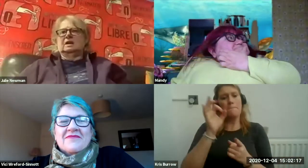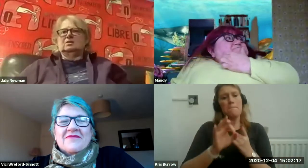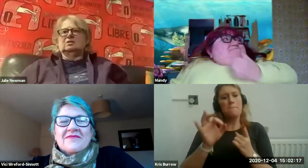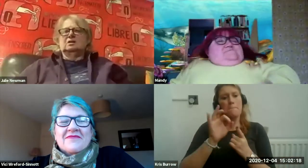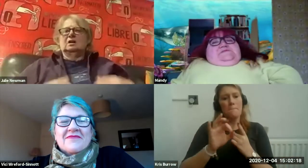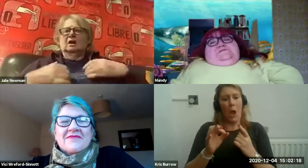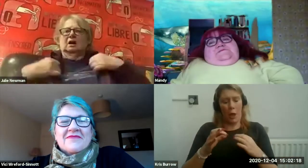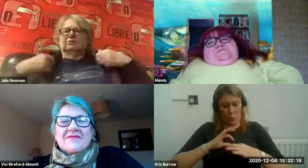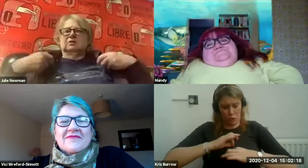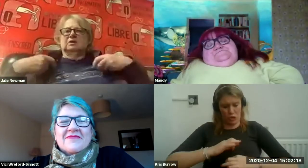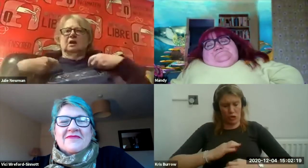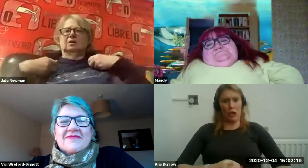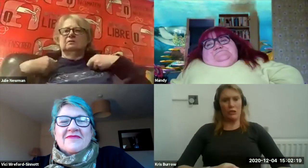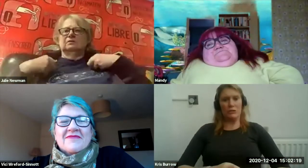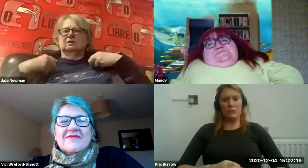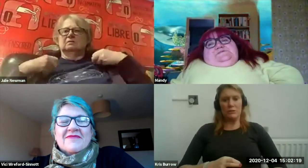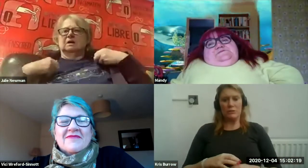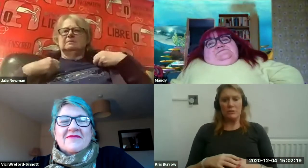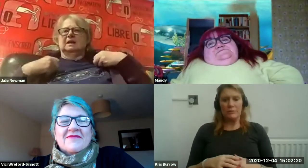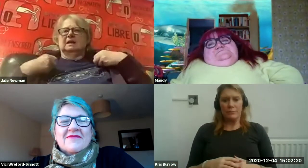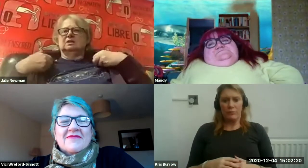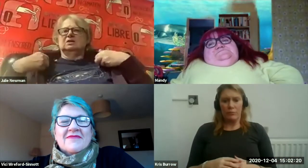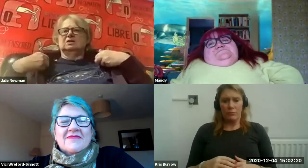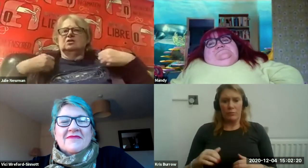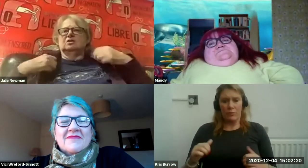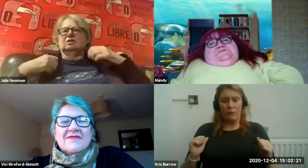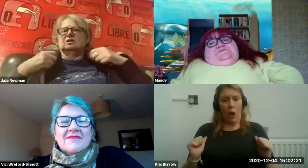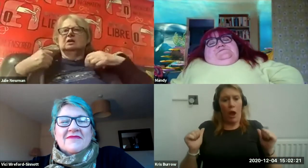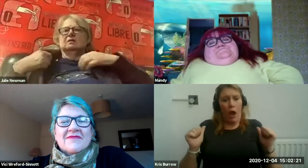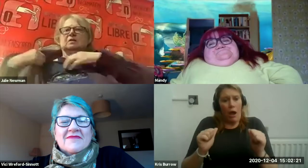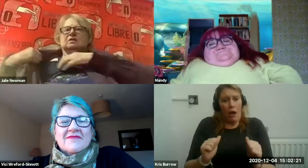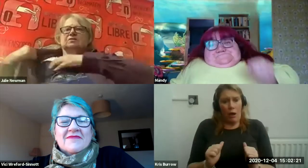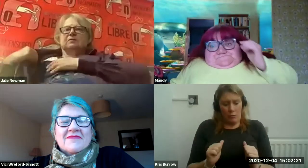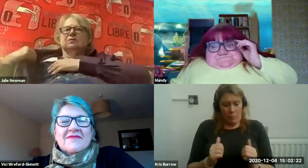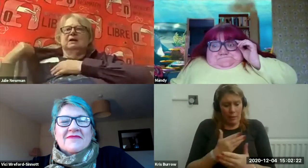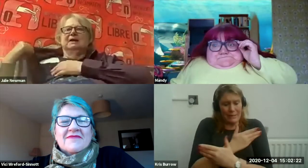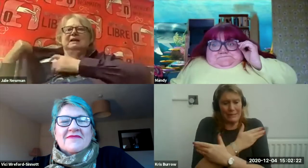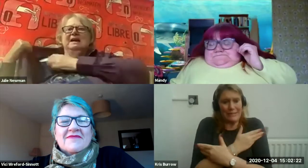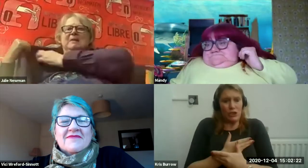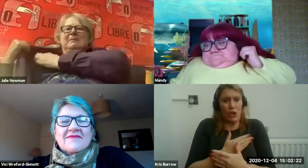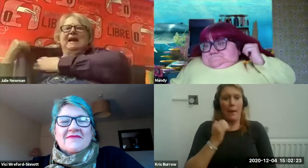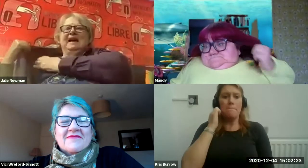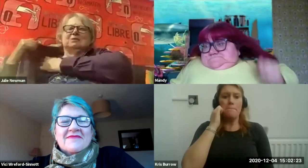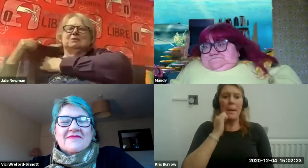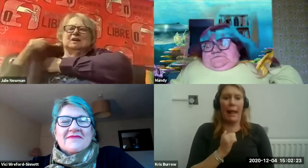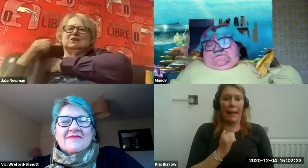occasion. I've got that over my black T-shirt because I've got a pad on my